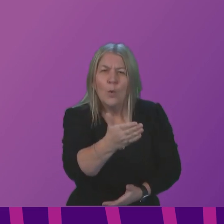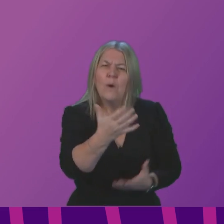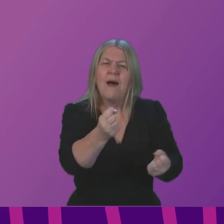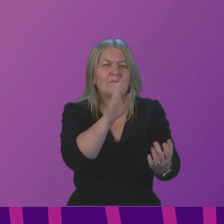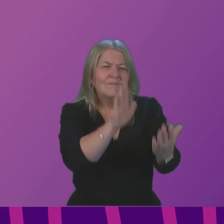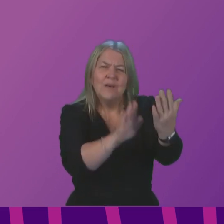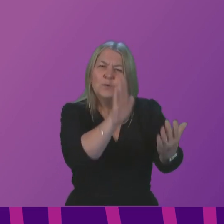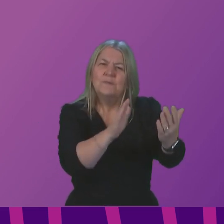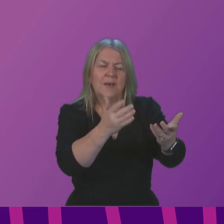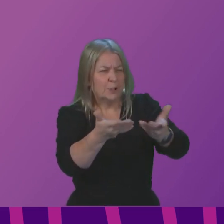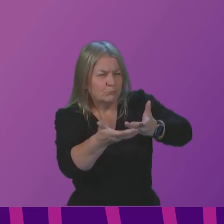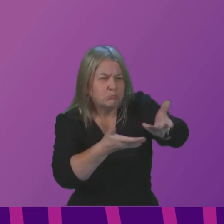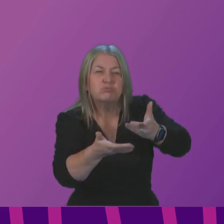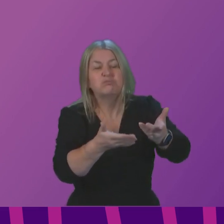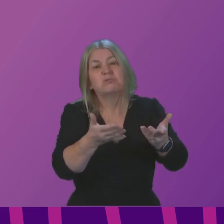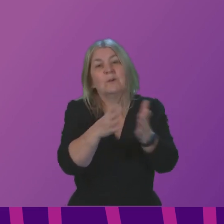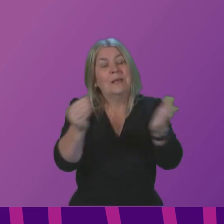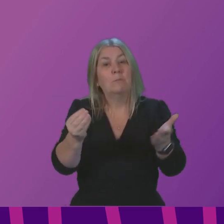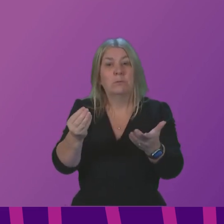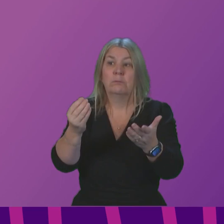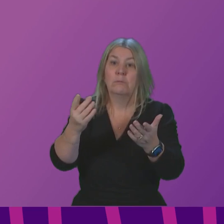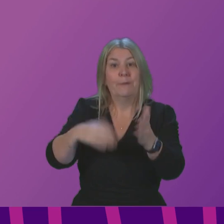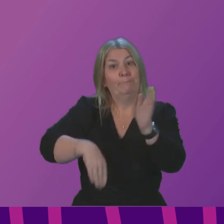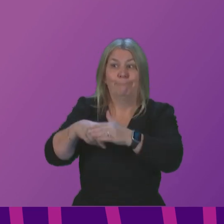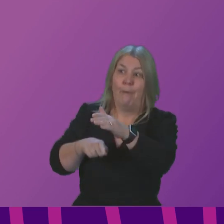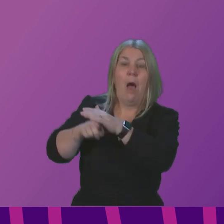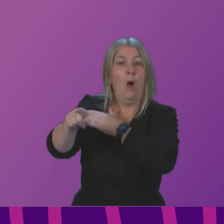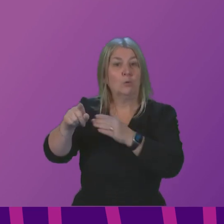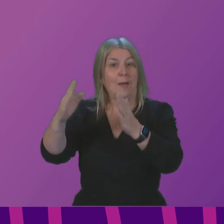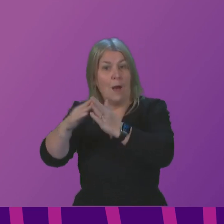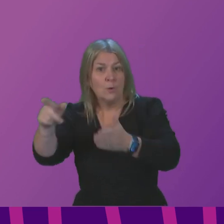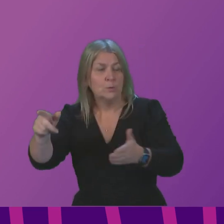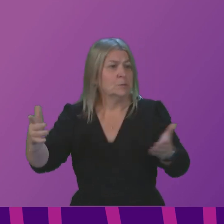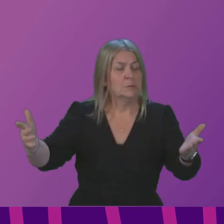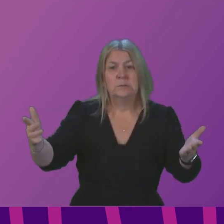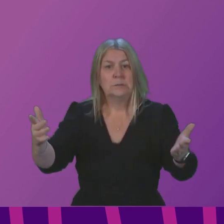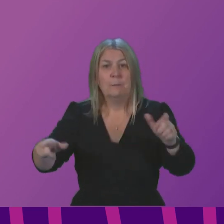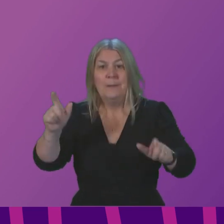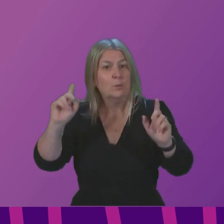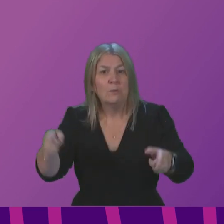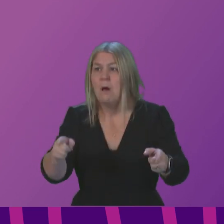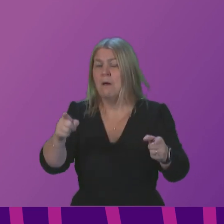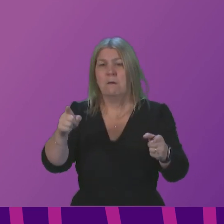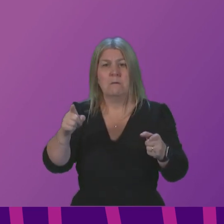to hand over their eviction documents ... we must remember those people who cannot phone, zoom, or scan documents.”